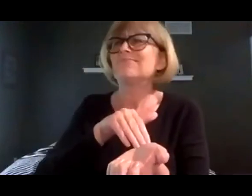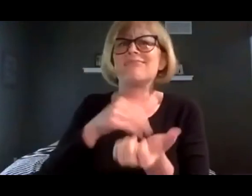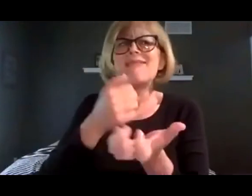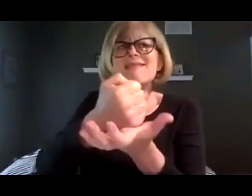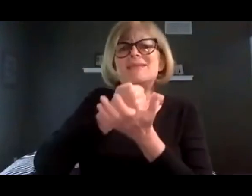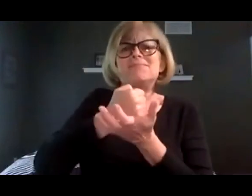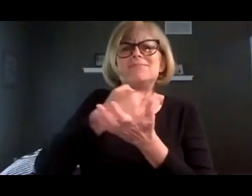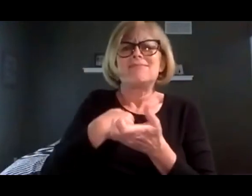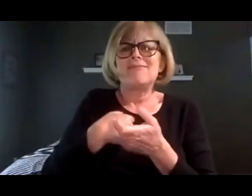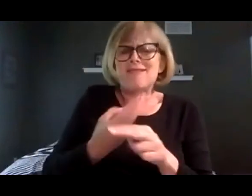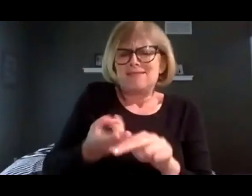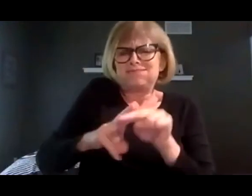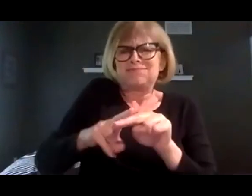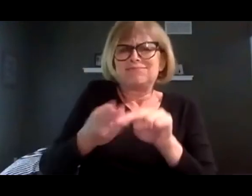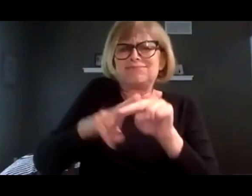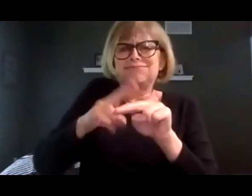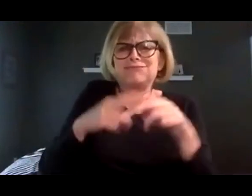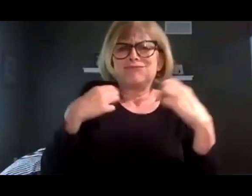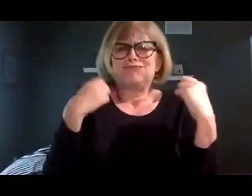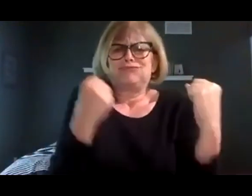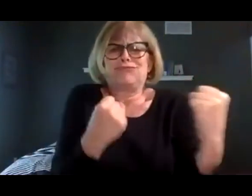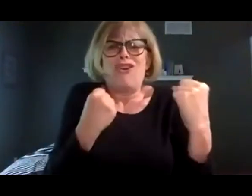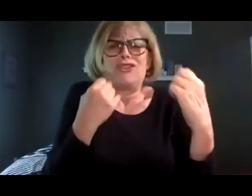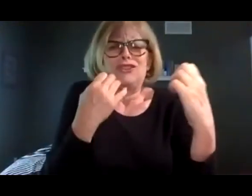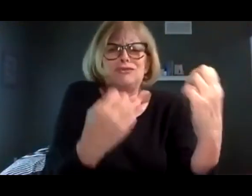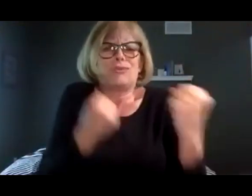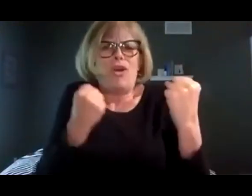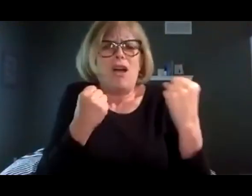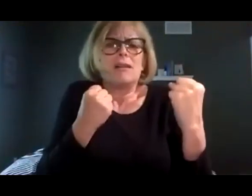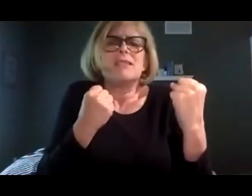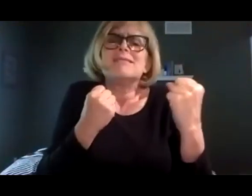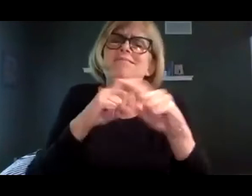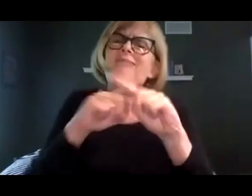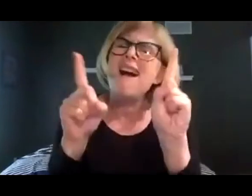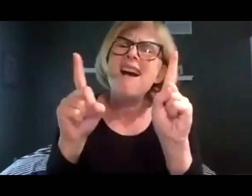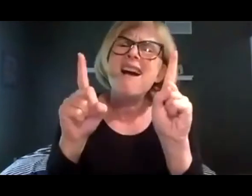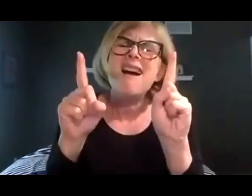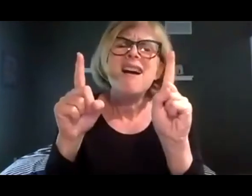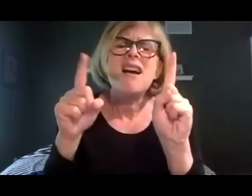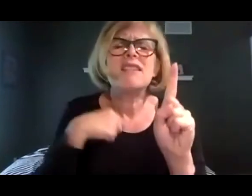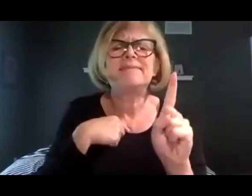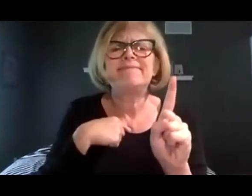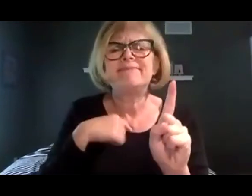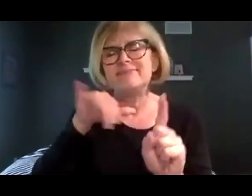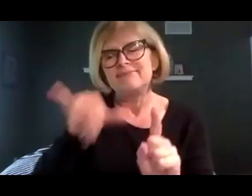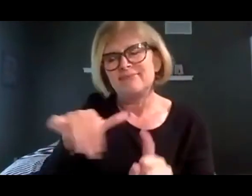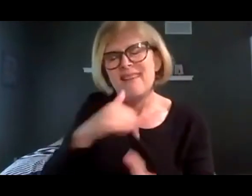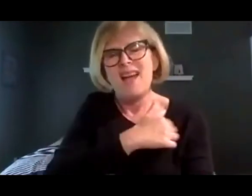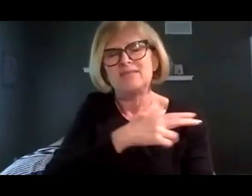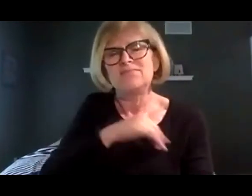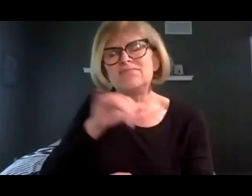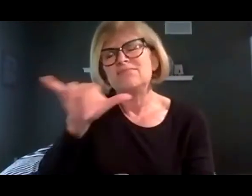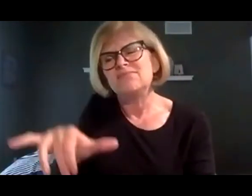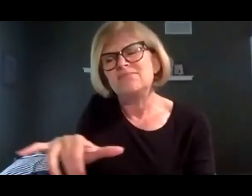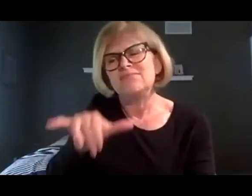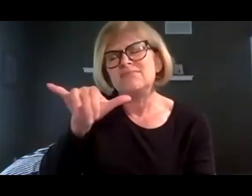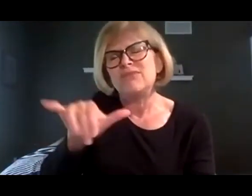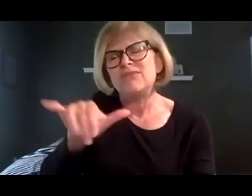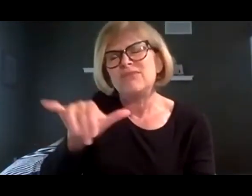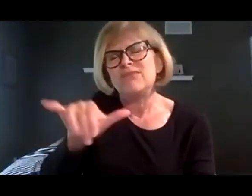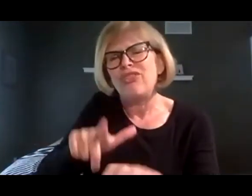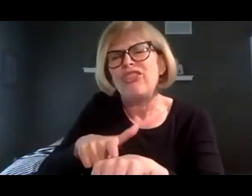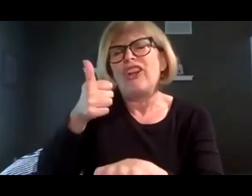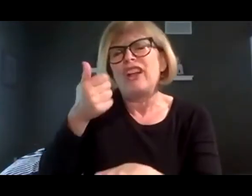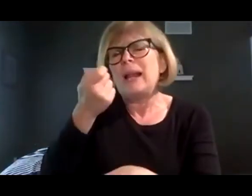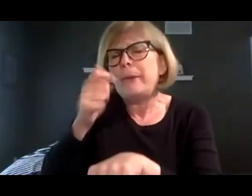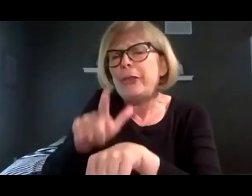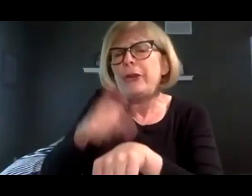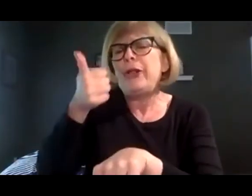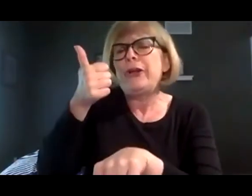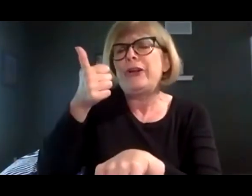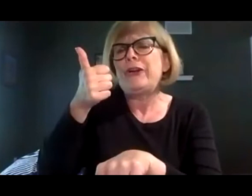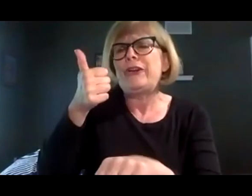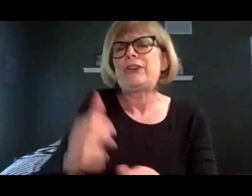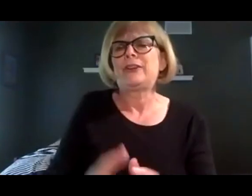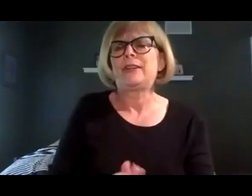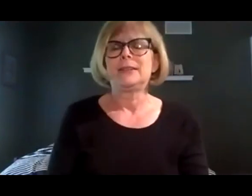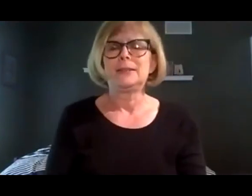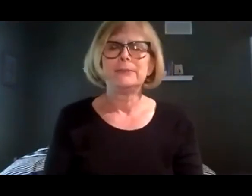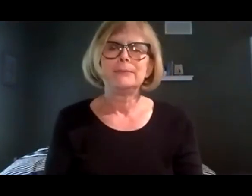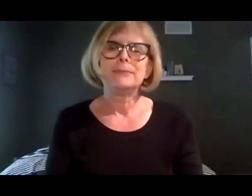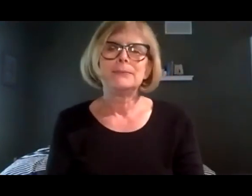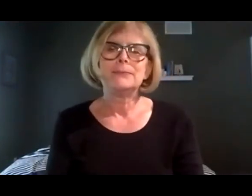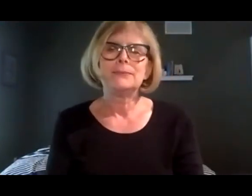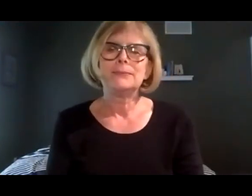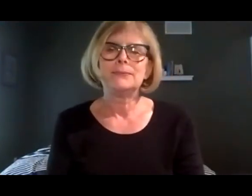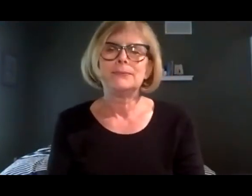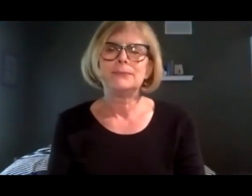Nurses and doctors helped me get stronger, but, I stayed in the hospital for a little longer.